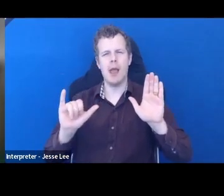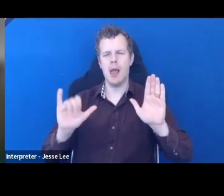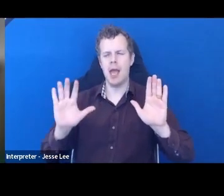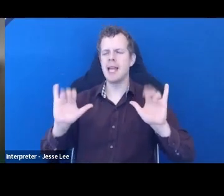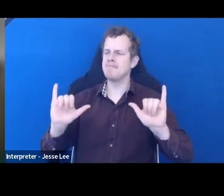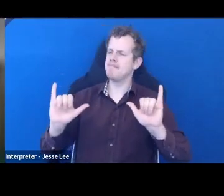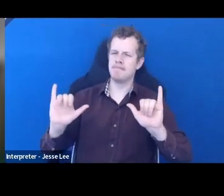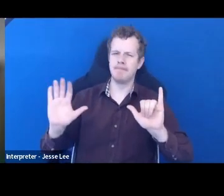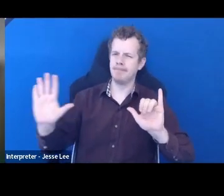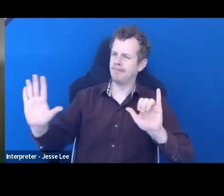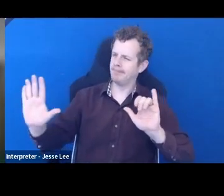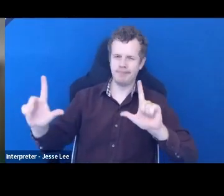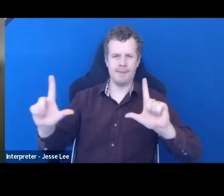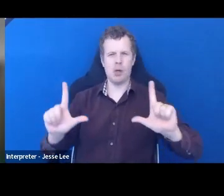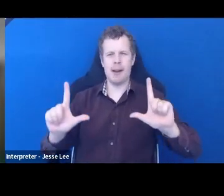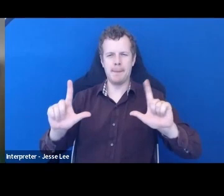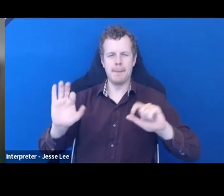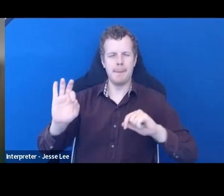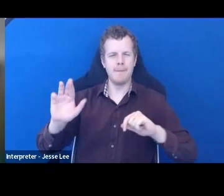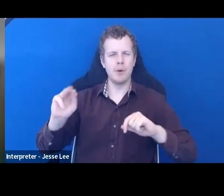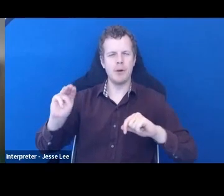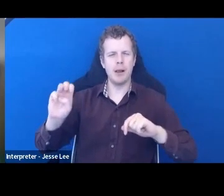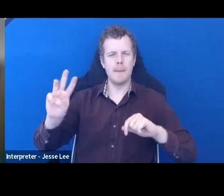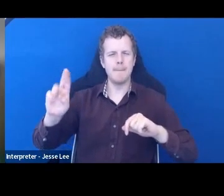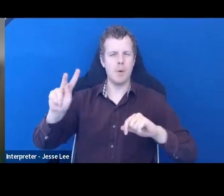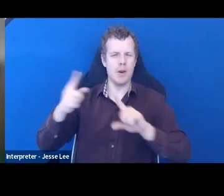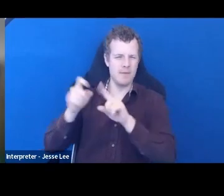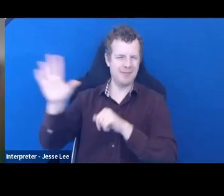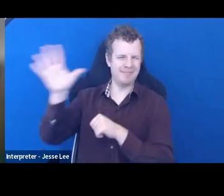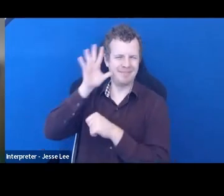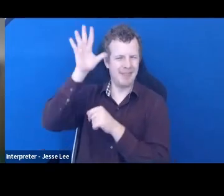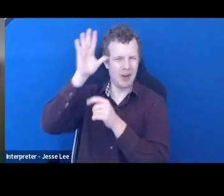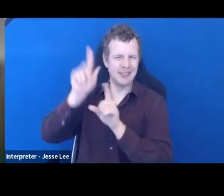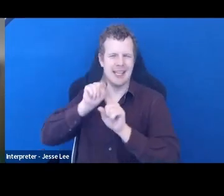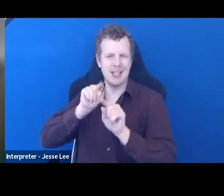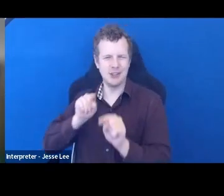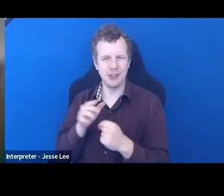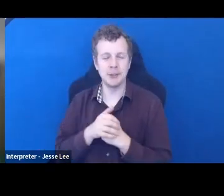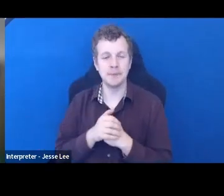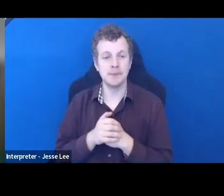from the information that the parents were giving. So this explanatory framework